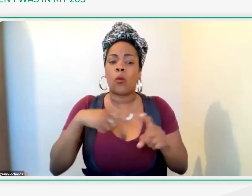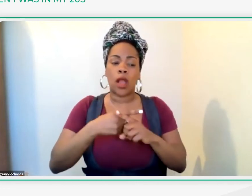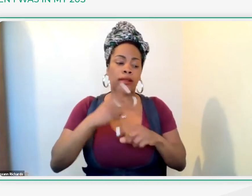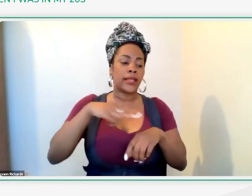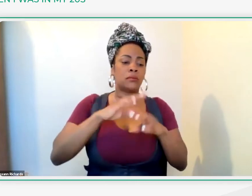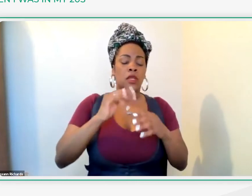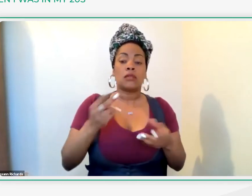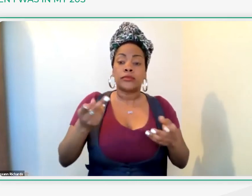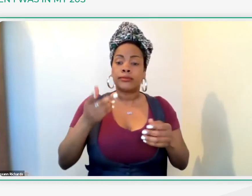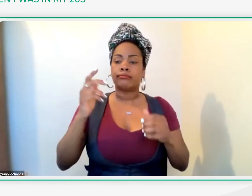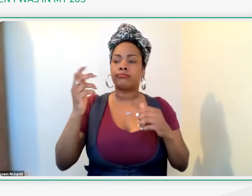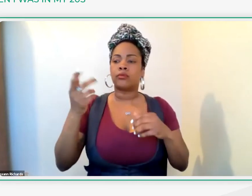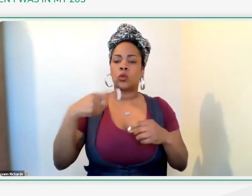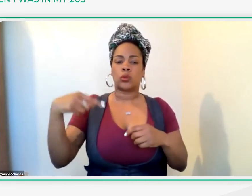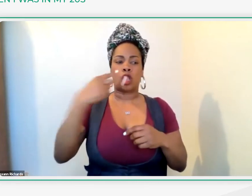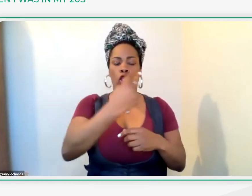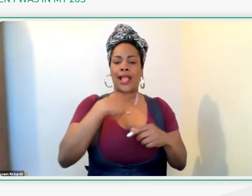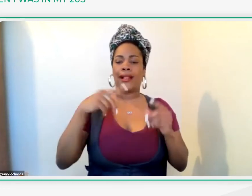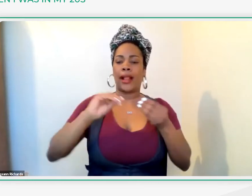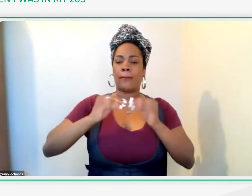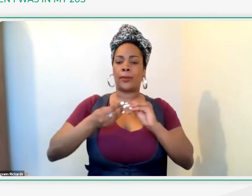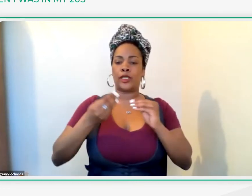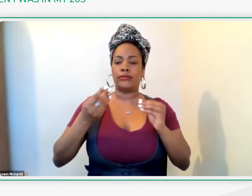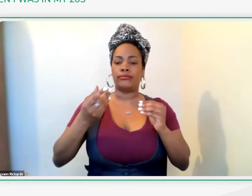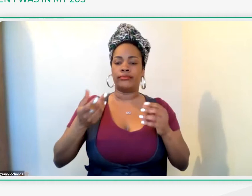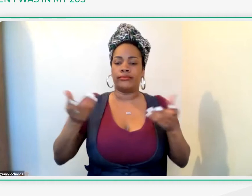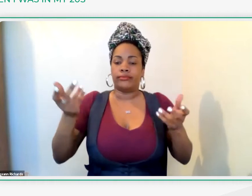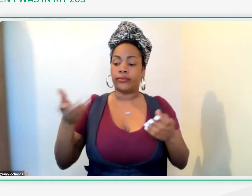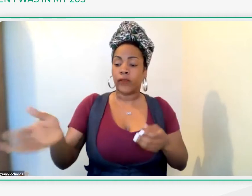it was so warm and welcoming.